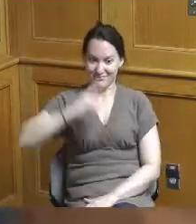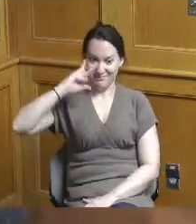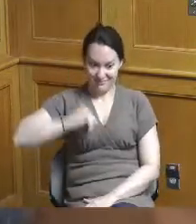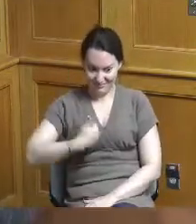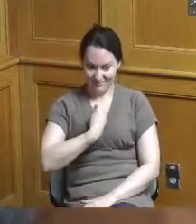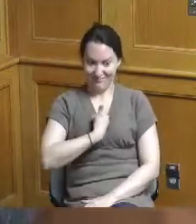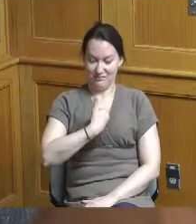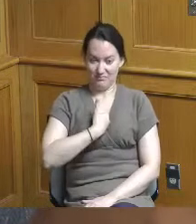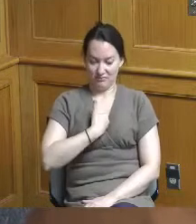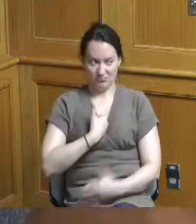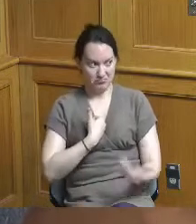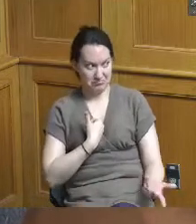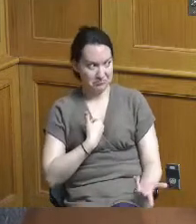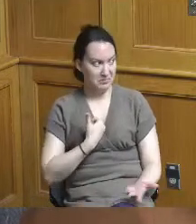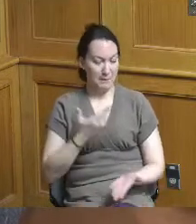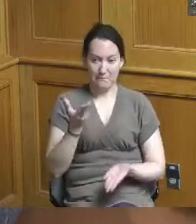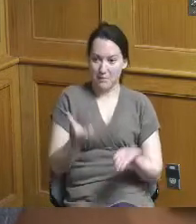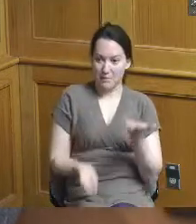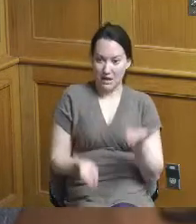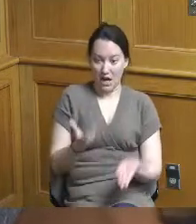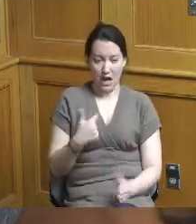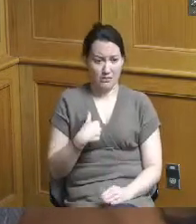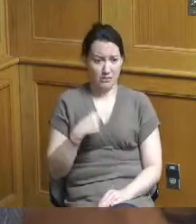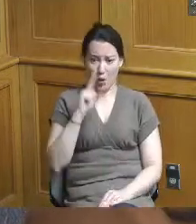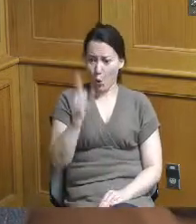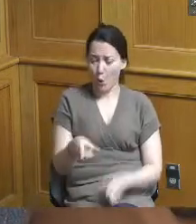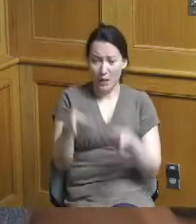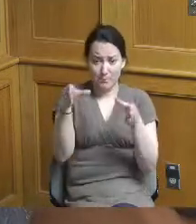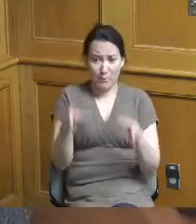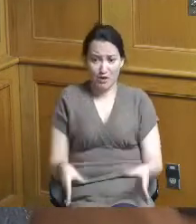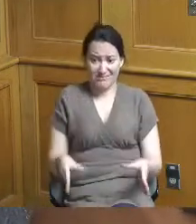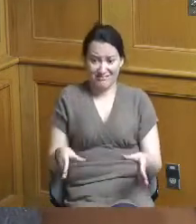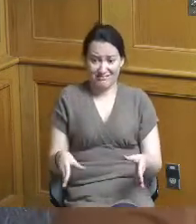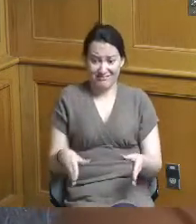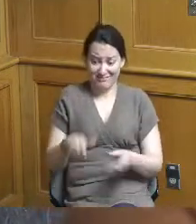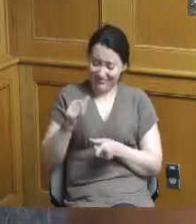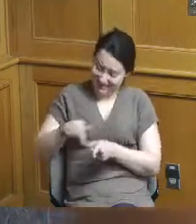I'm not mistaken might be the only one around in this particular industry it has been a